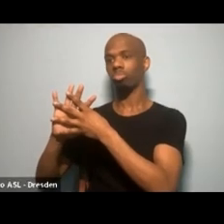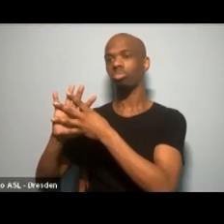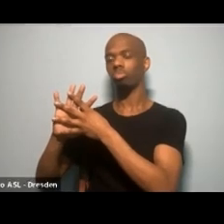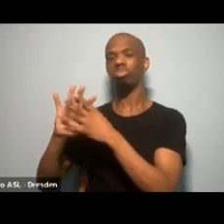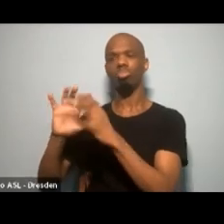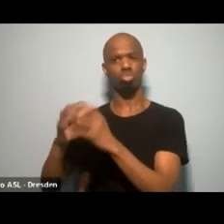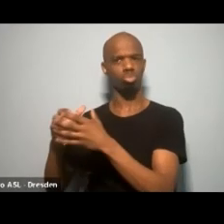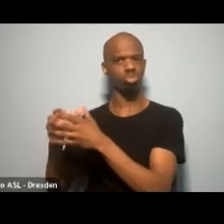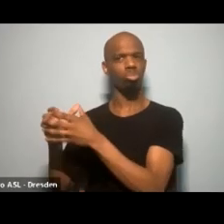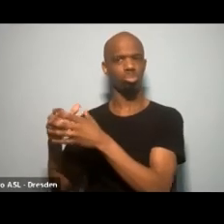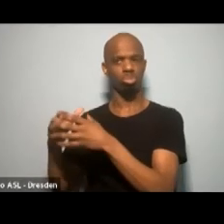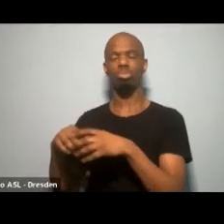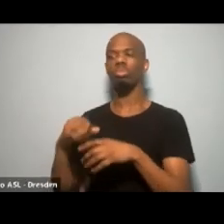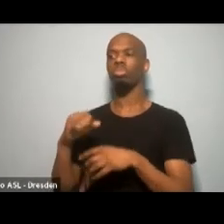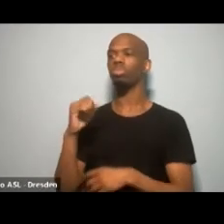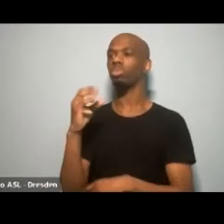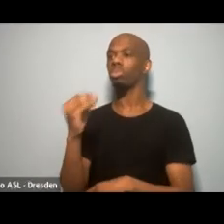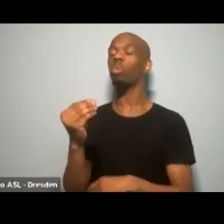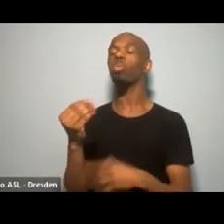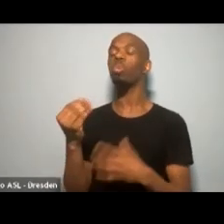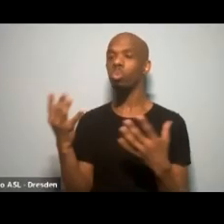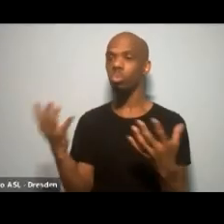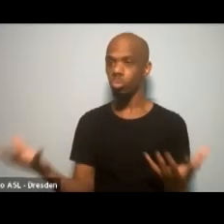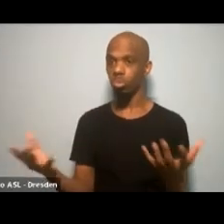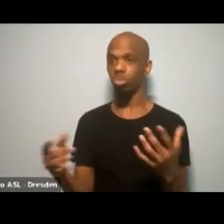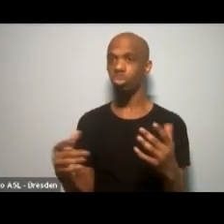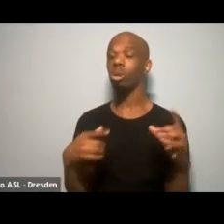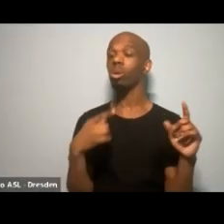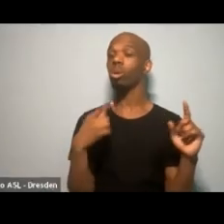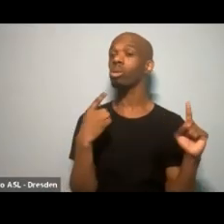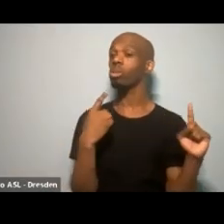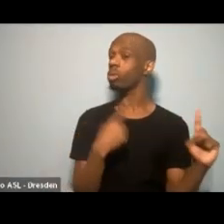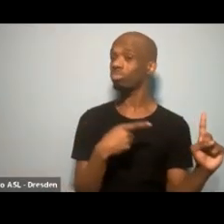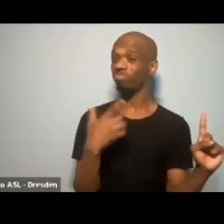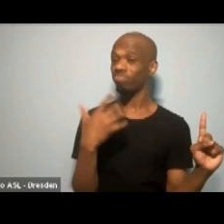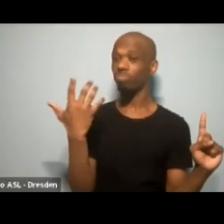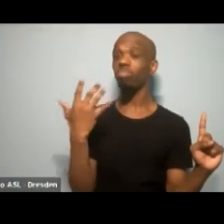So the idea is for us to critically engage our youth